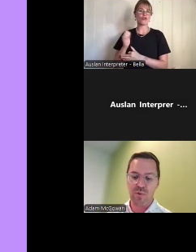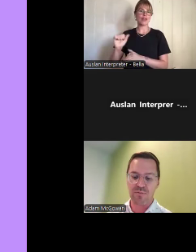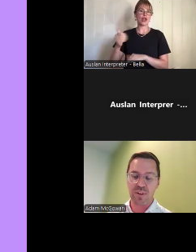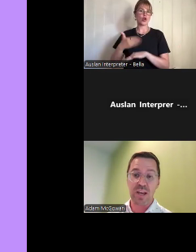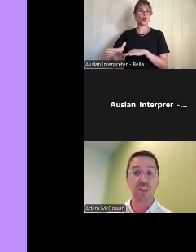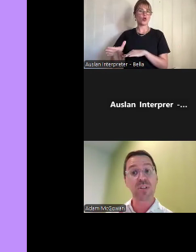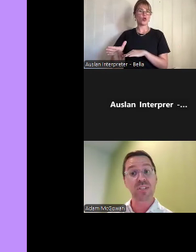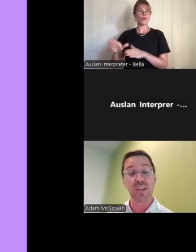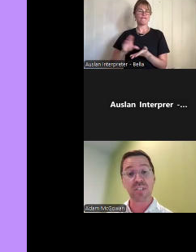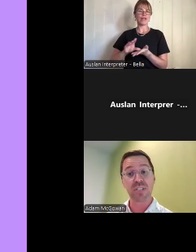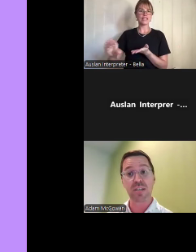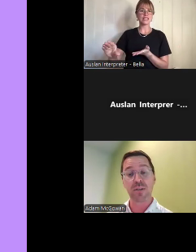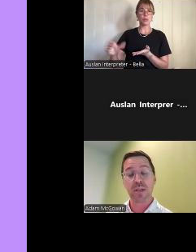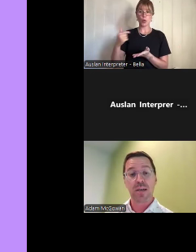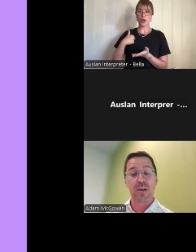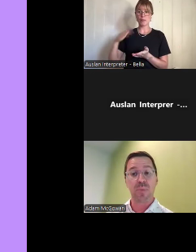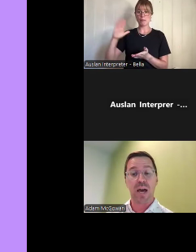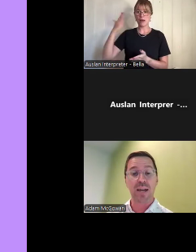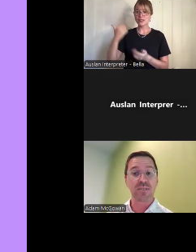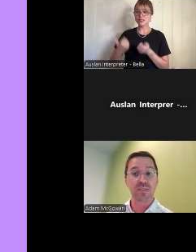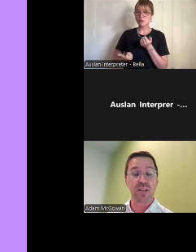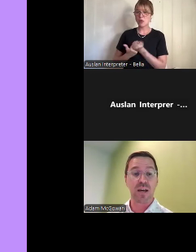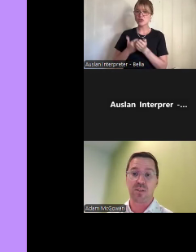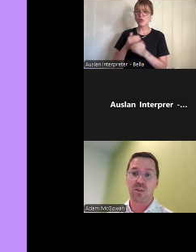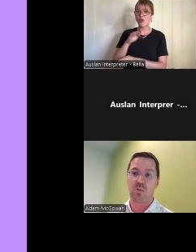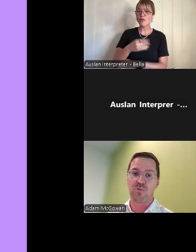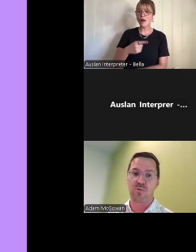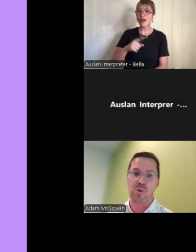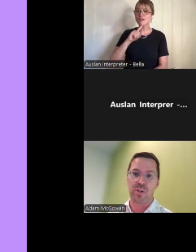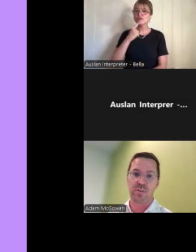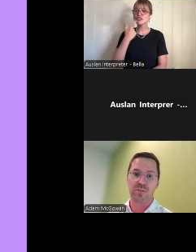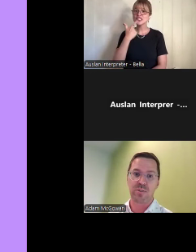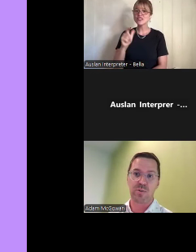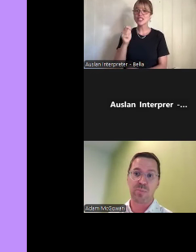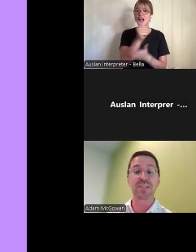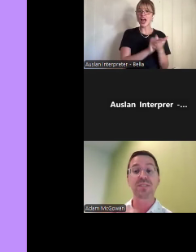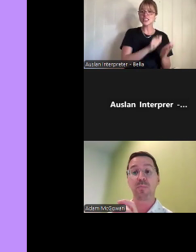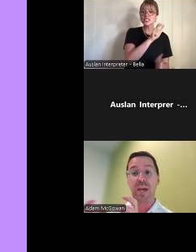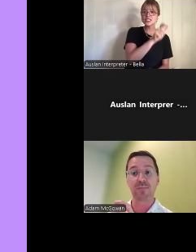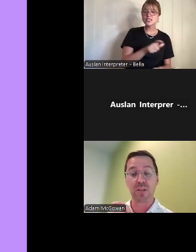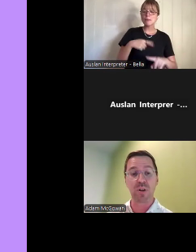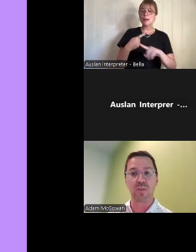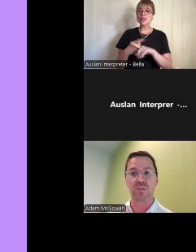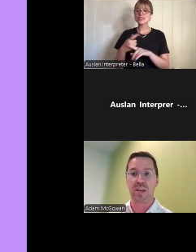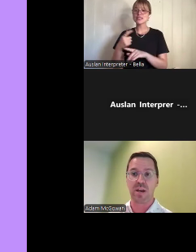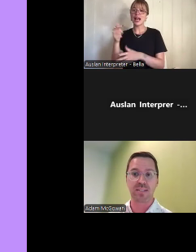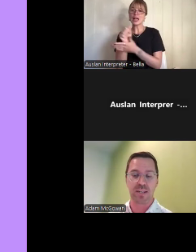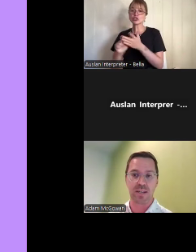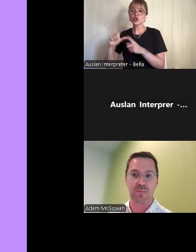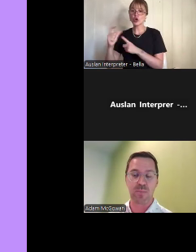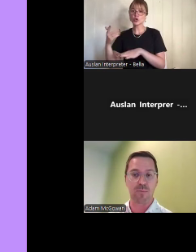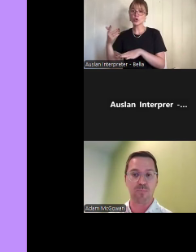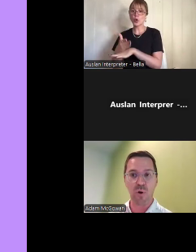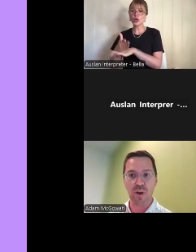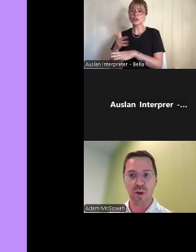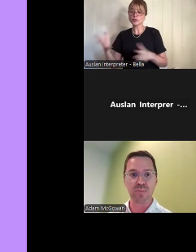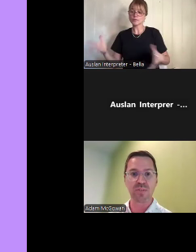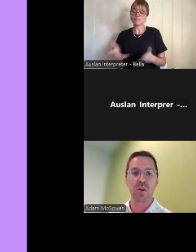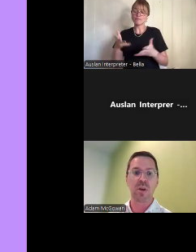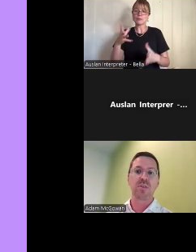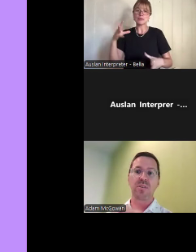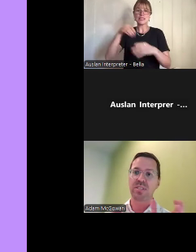roughly 170 artists and arts and cultural workers to participate in one of those AICD programs. So